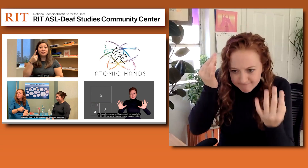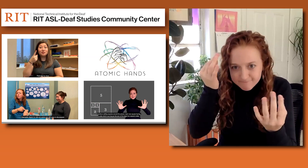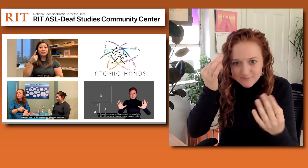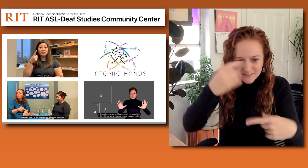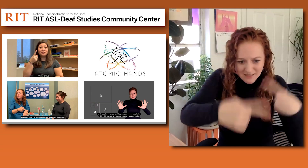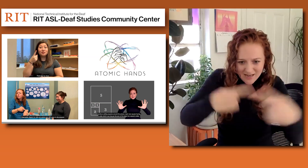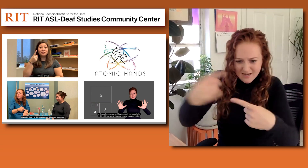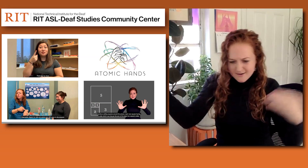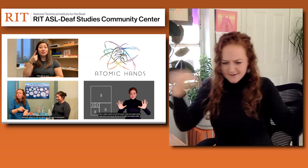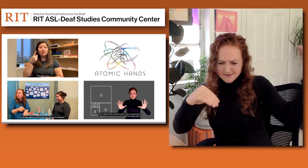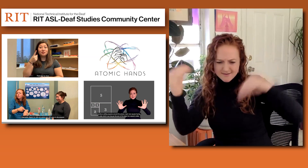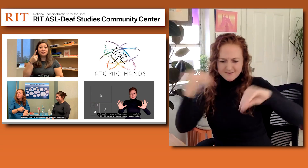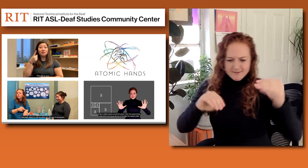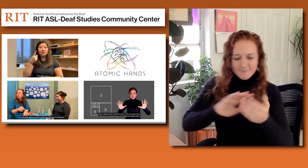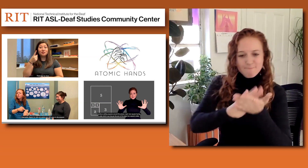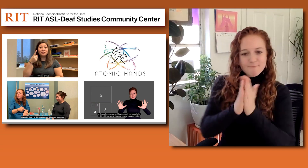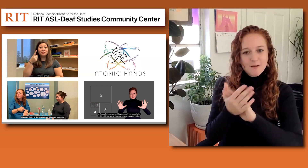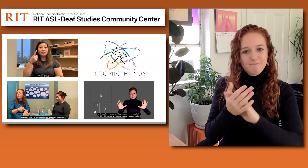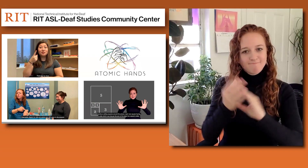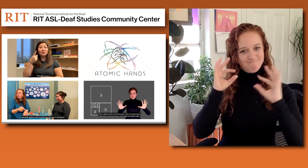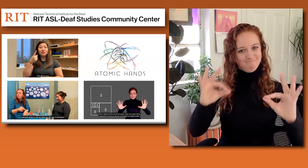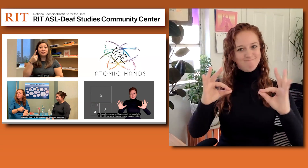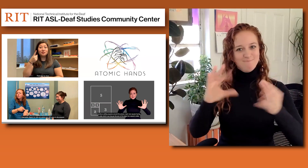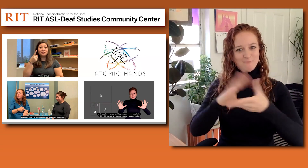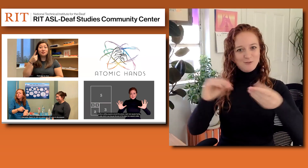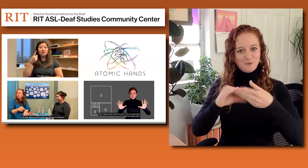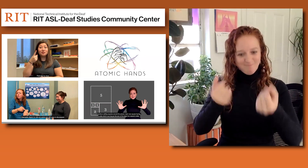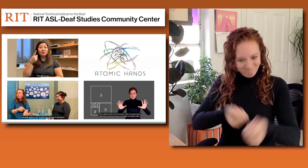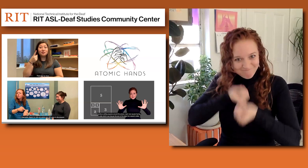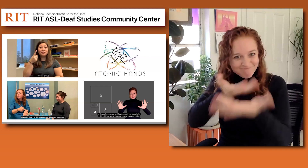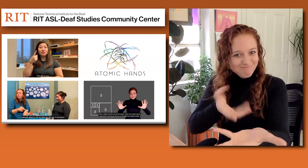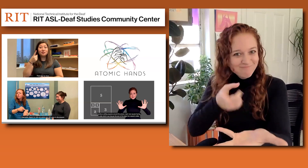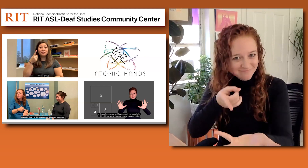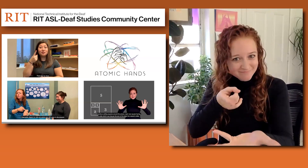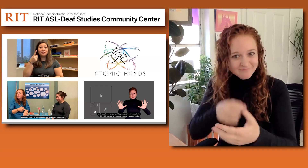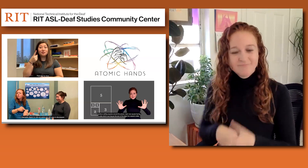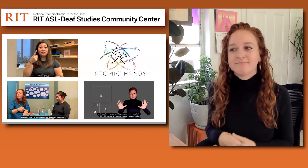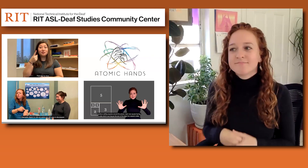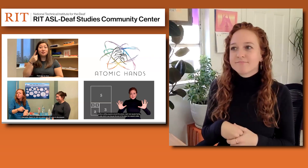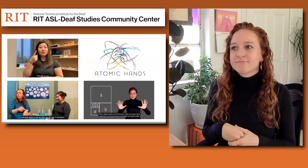collectively can come together and be able to express this.